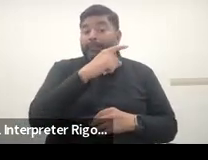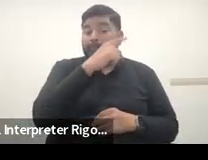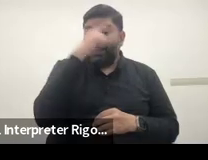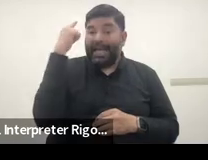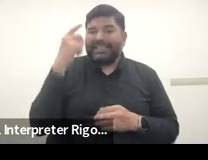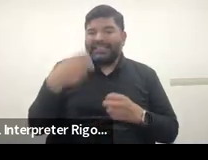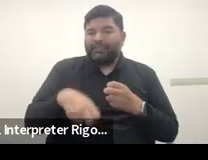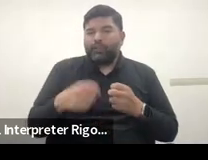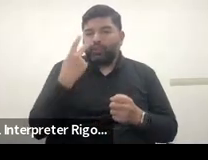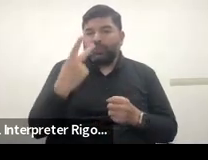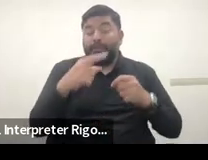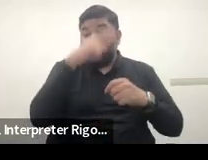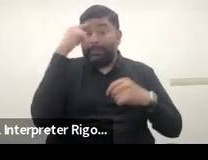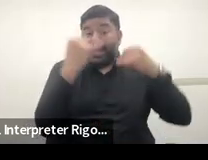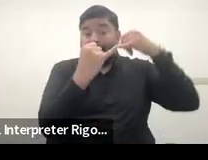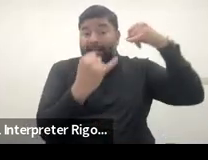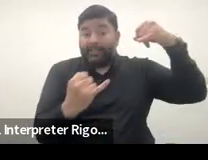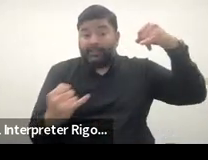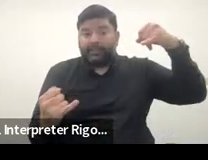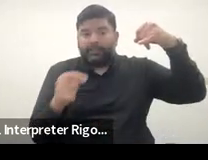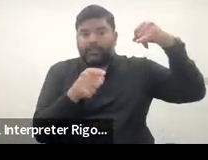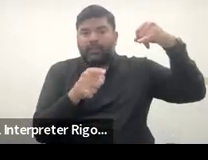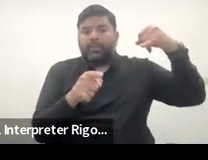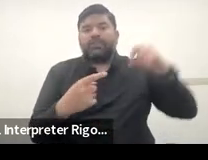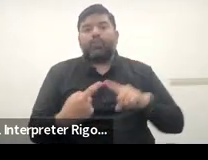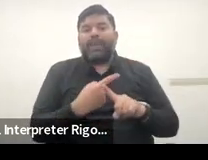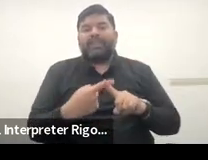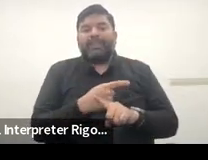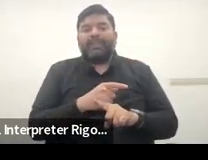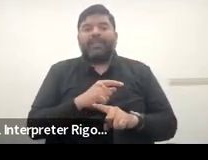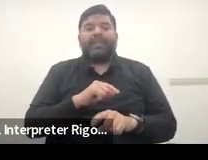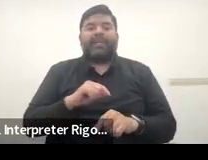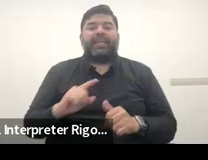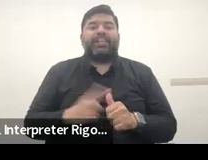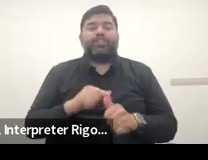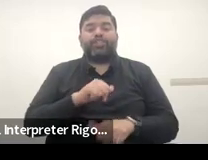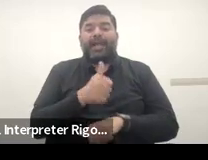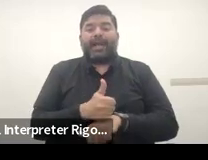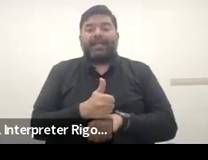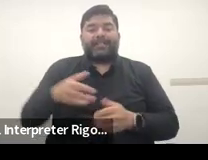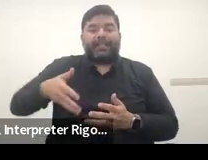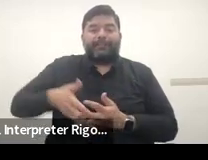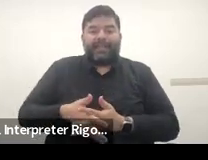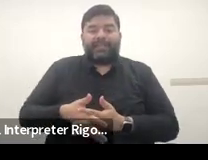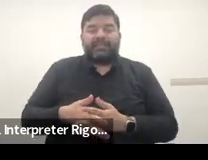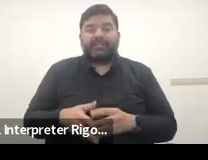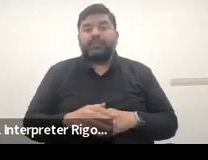but the black line here is randomly initialized embeddings. And so the way that I interpret